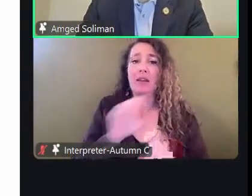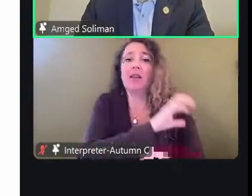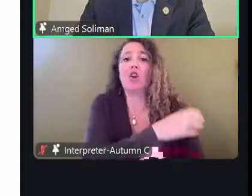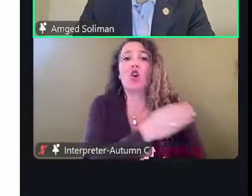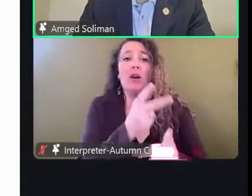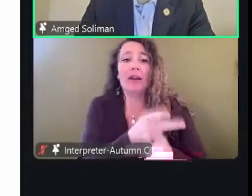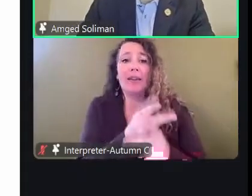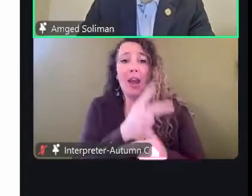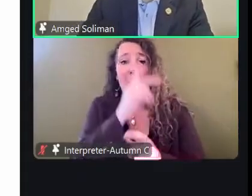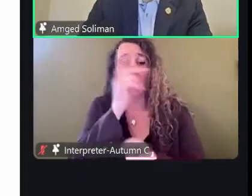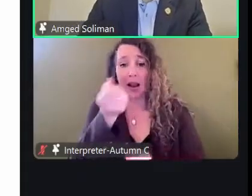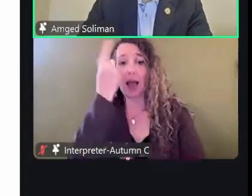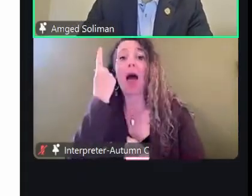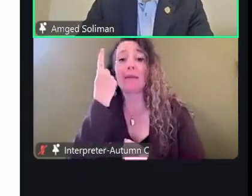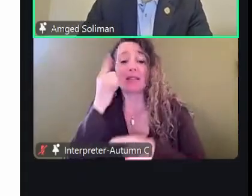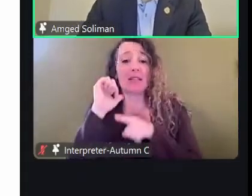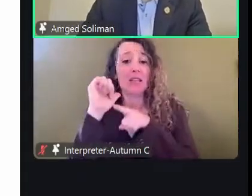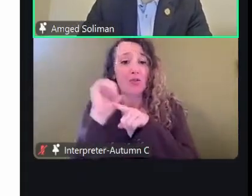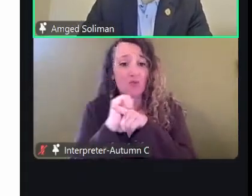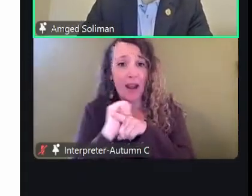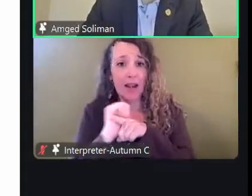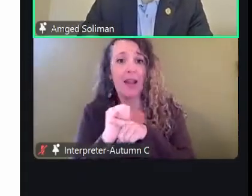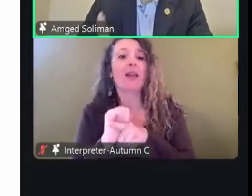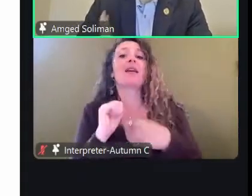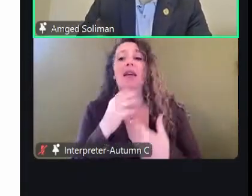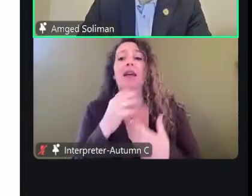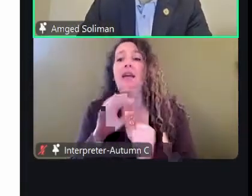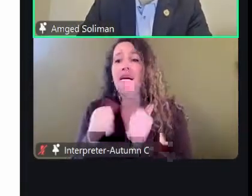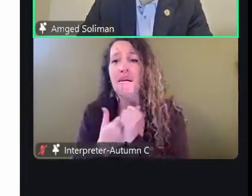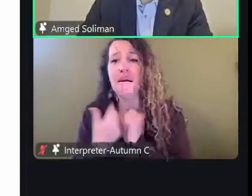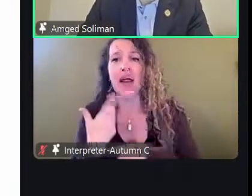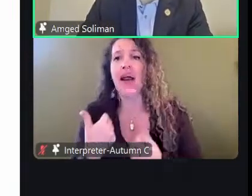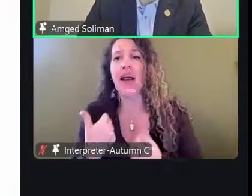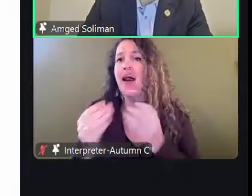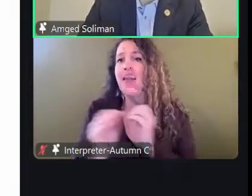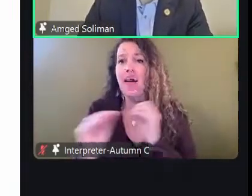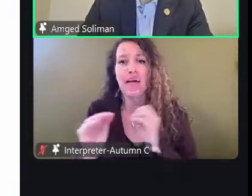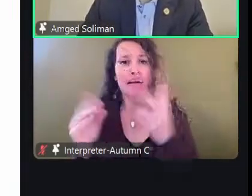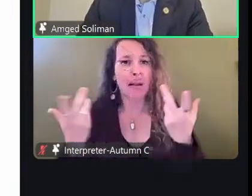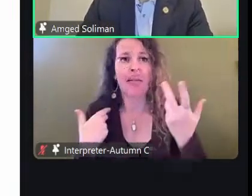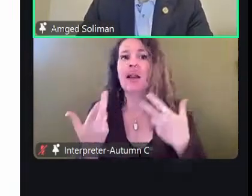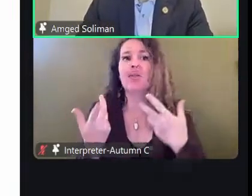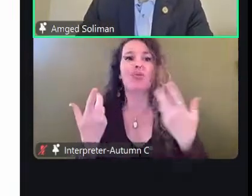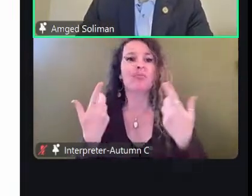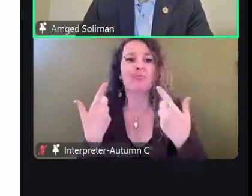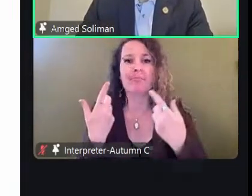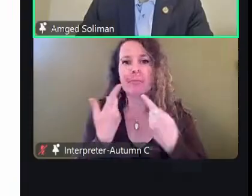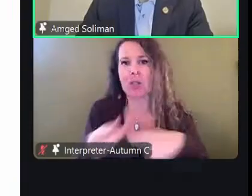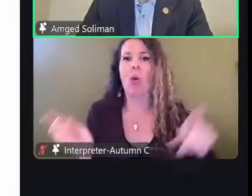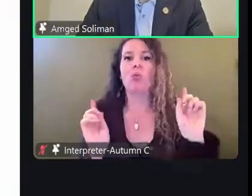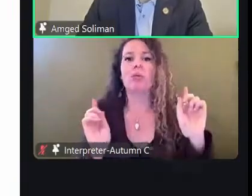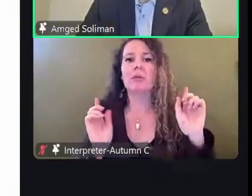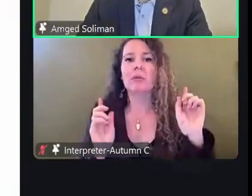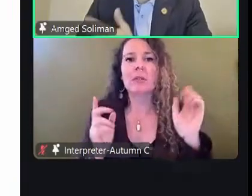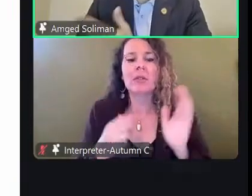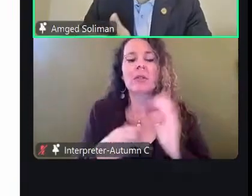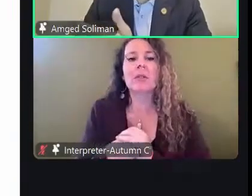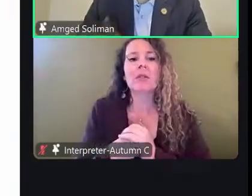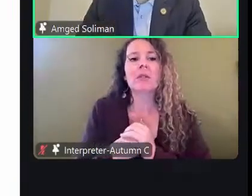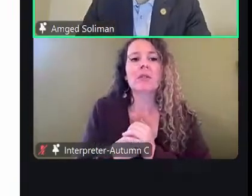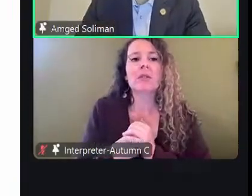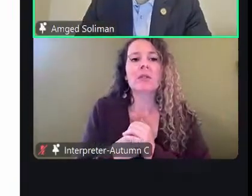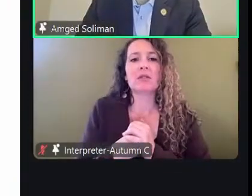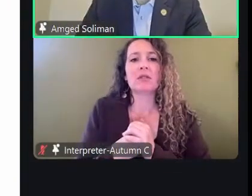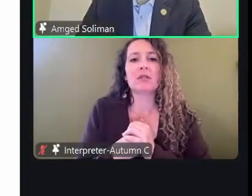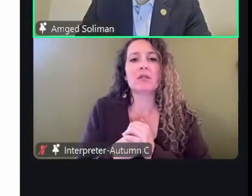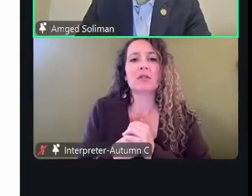training and NCD update. So uh I have nothing to disclose. Um so obviously the people who are with